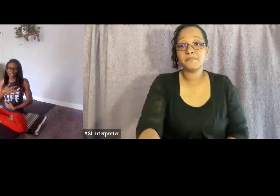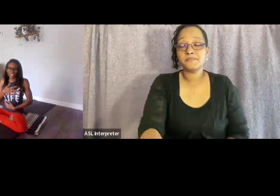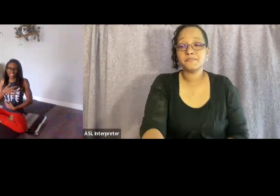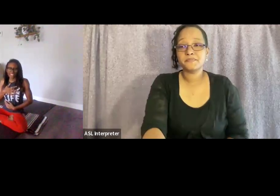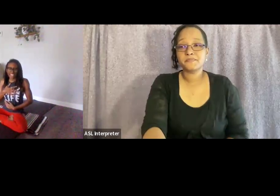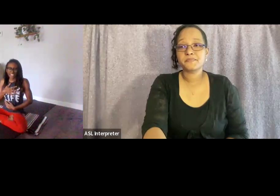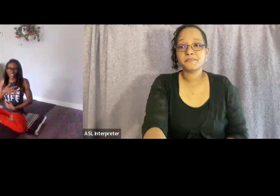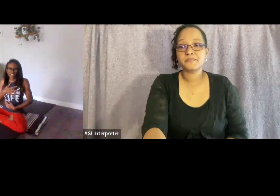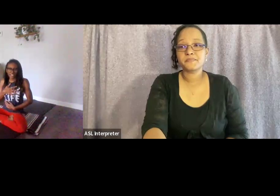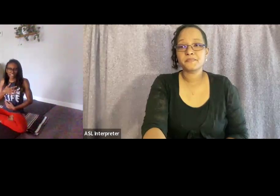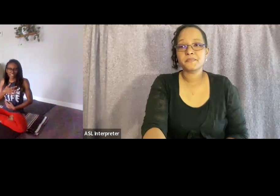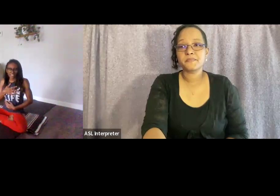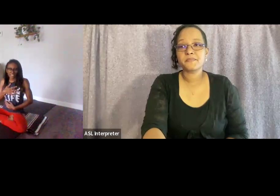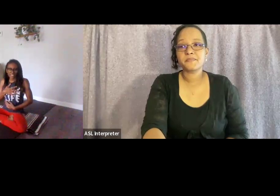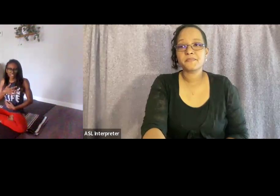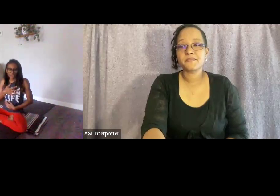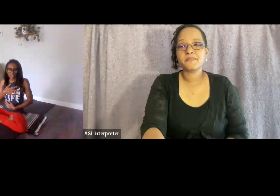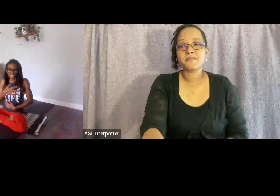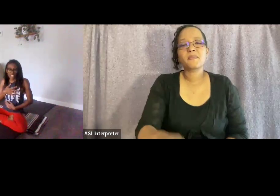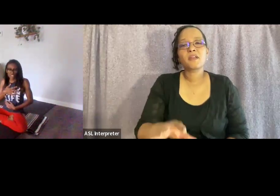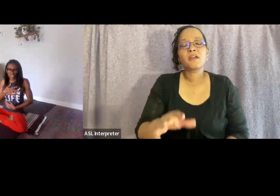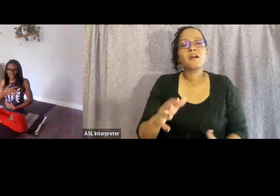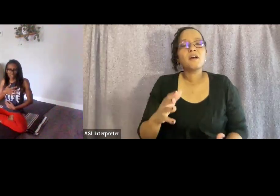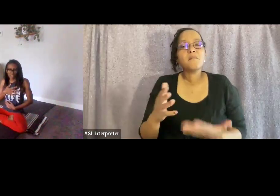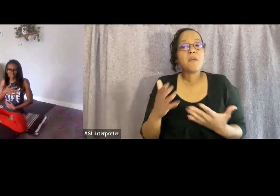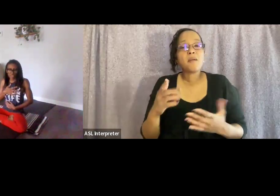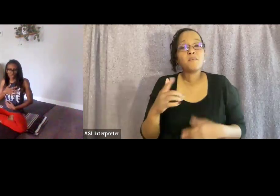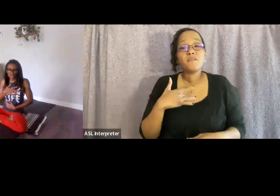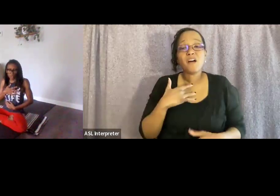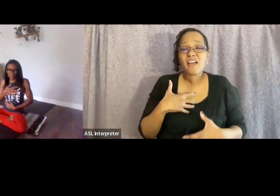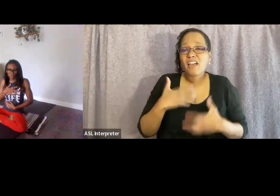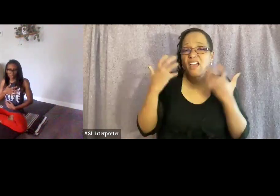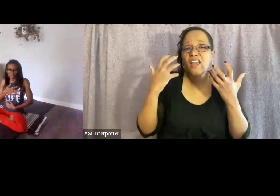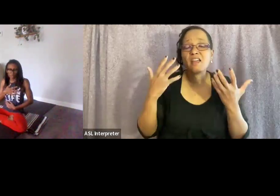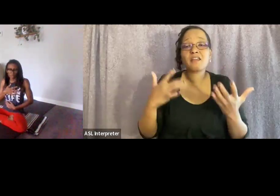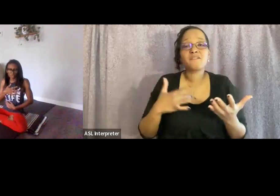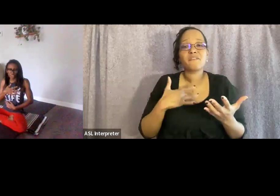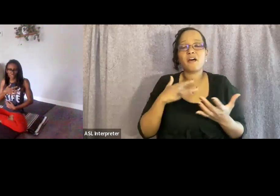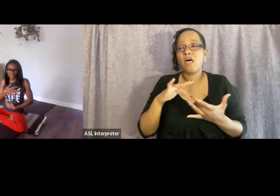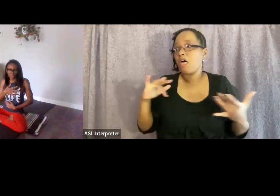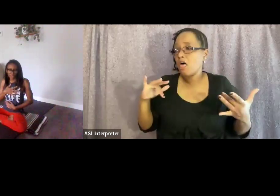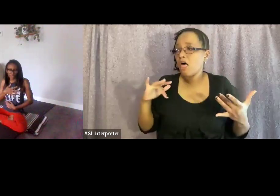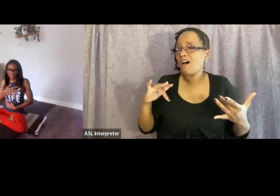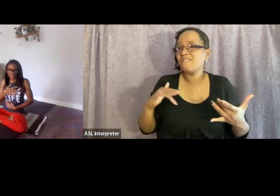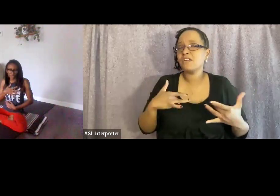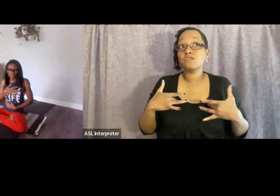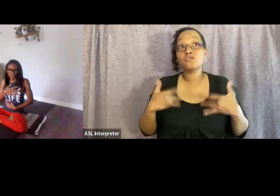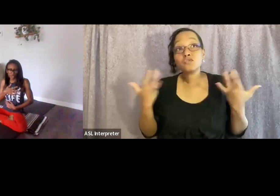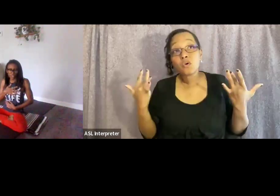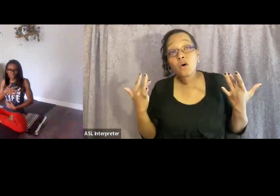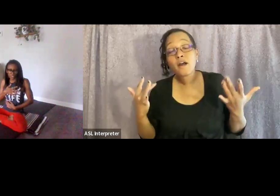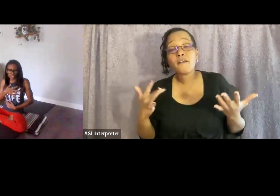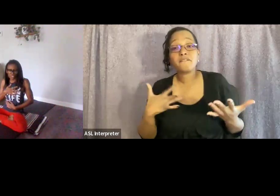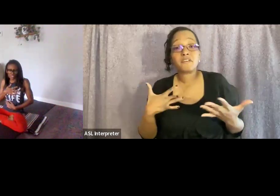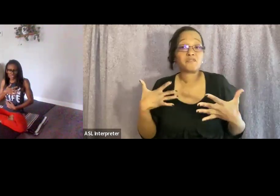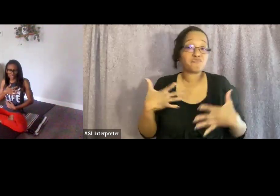And whether that's the anger, disorientation, joy, fear or exhaustion,